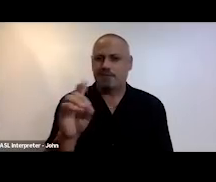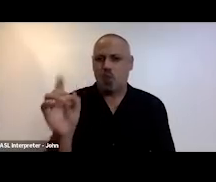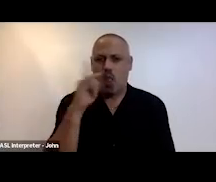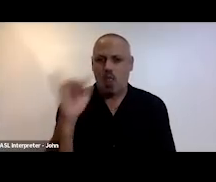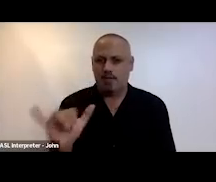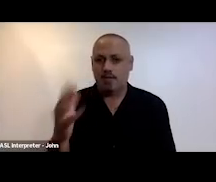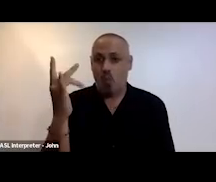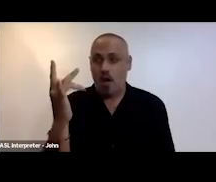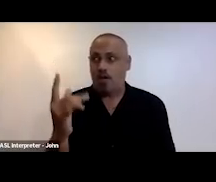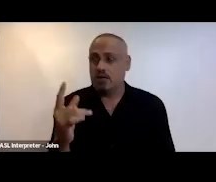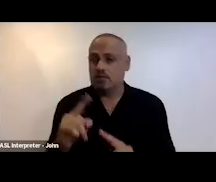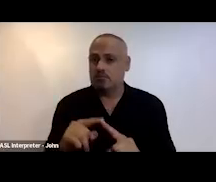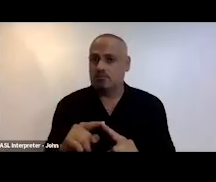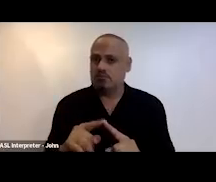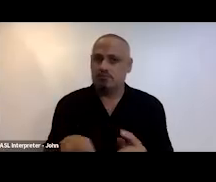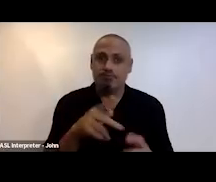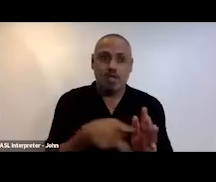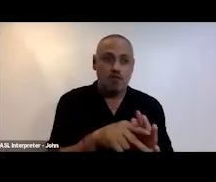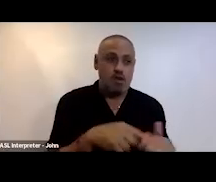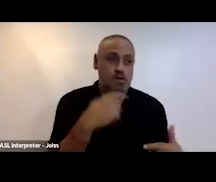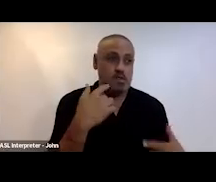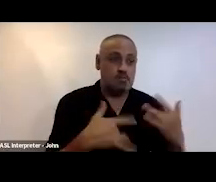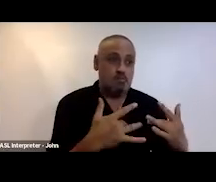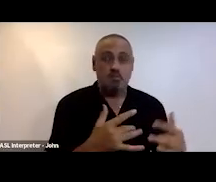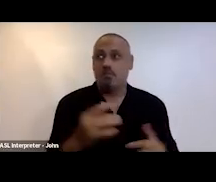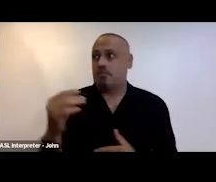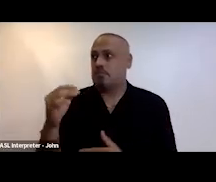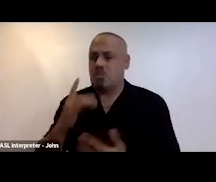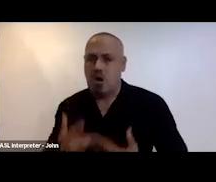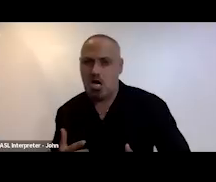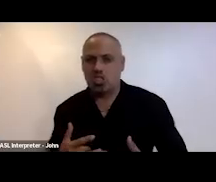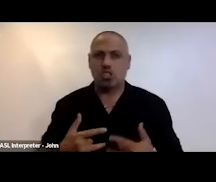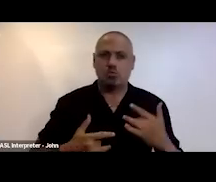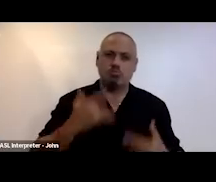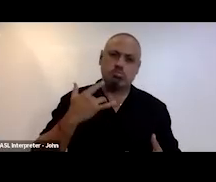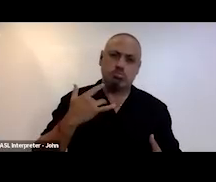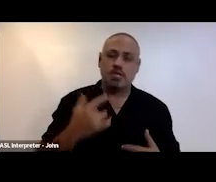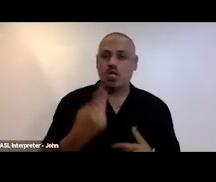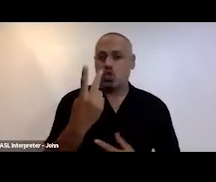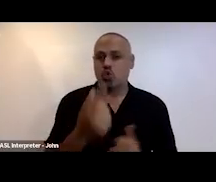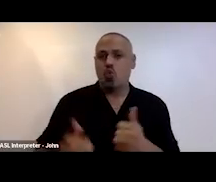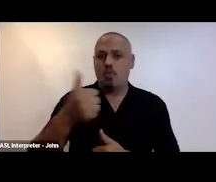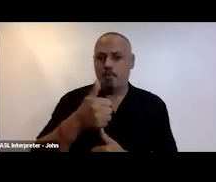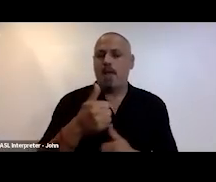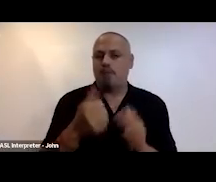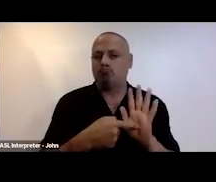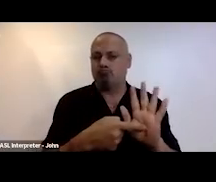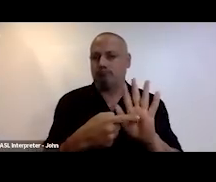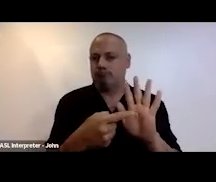because there really are periods of mania and depression. There are two main bipolar presentations that are relevant here,